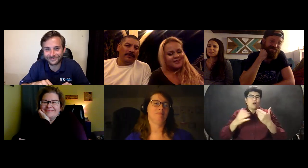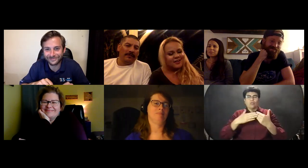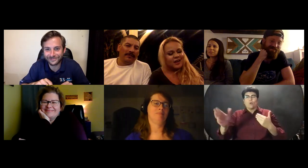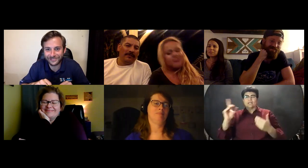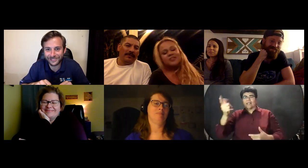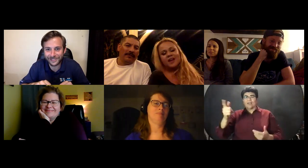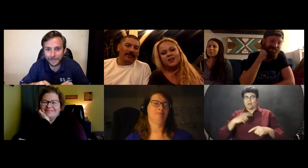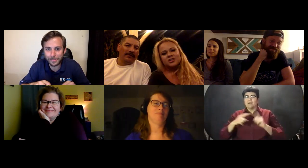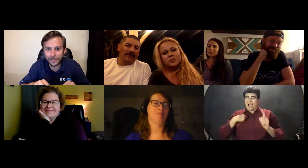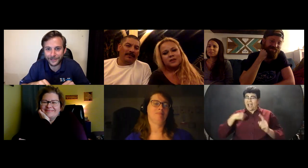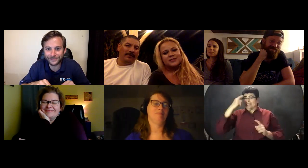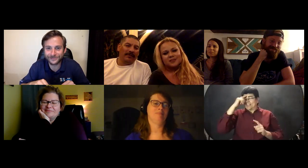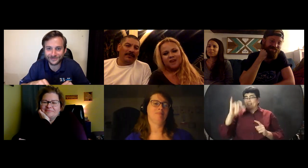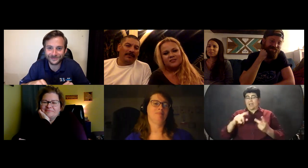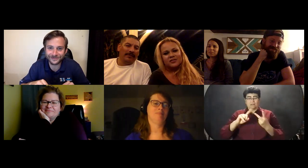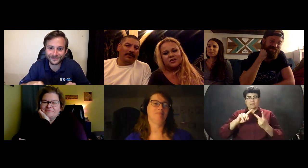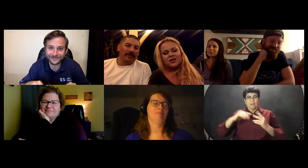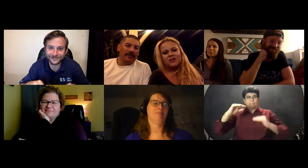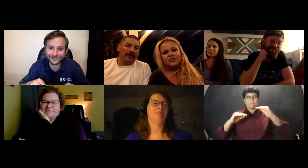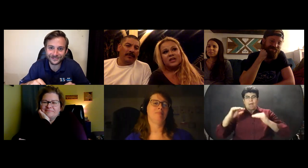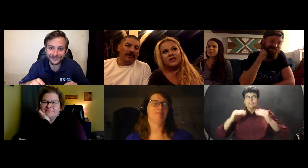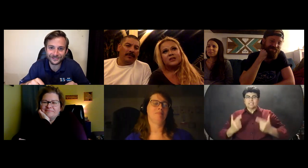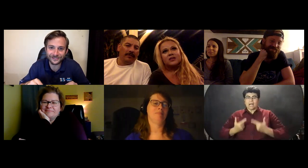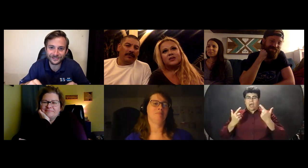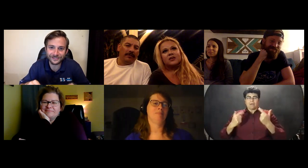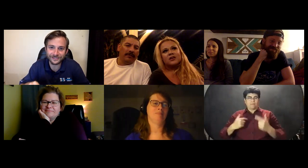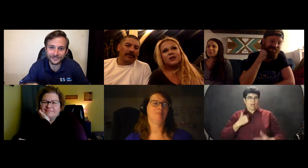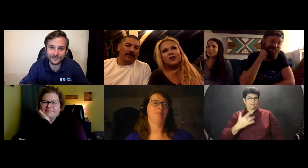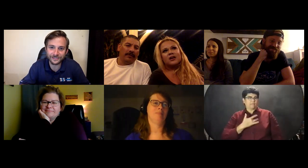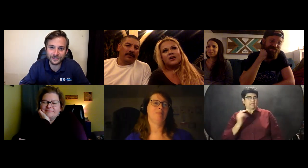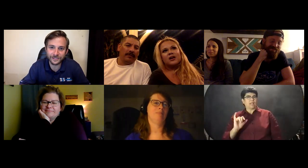i think that and also balancing life i